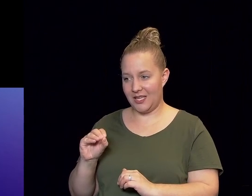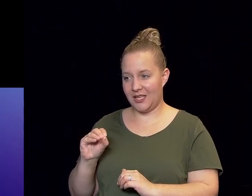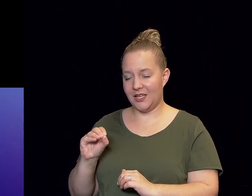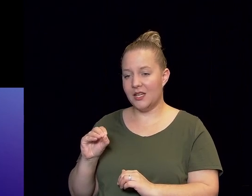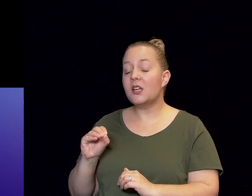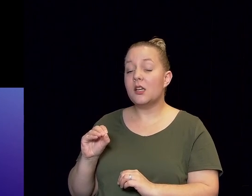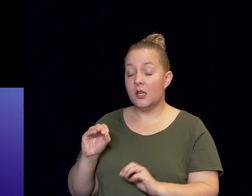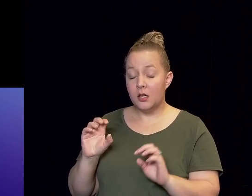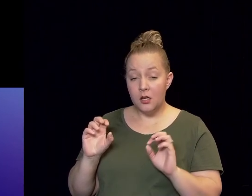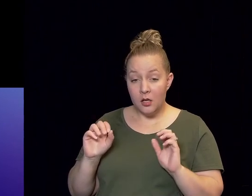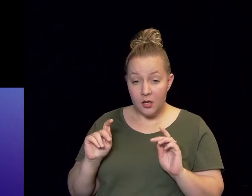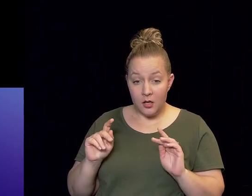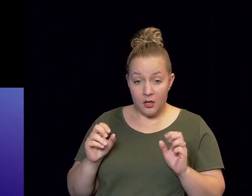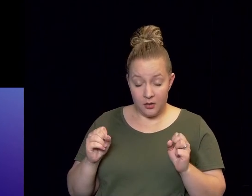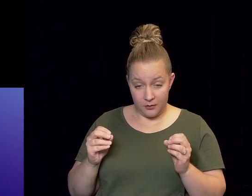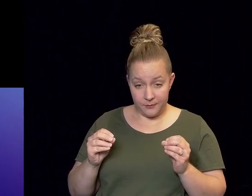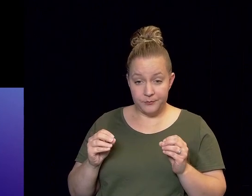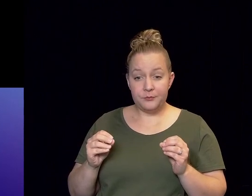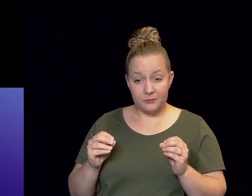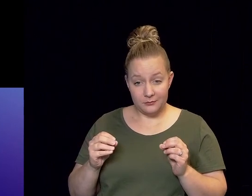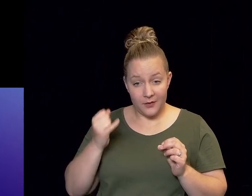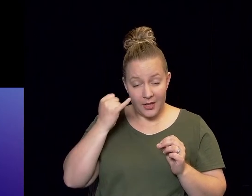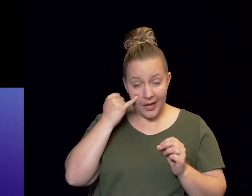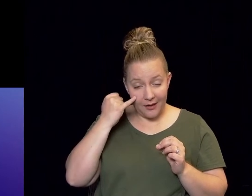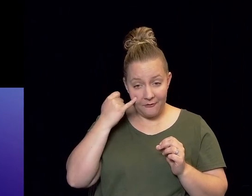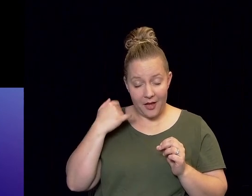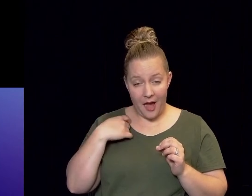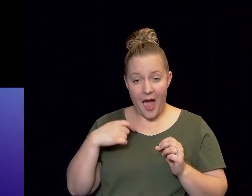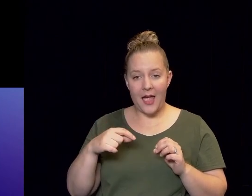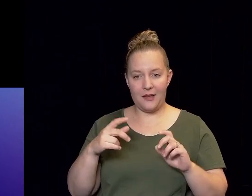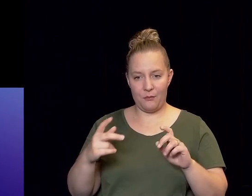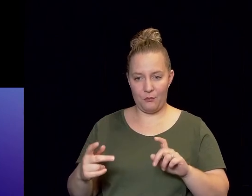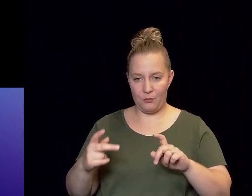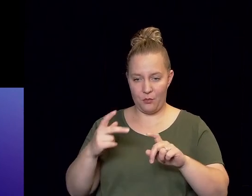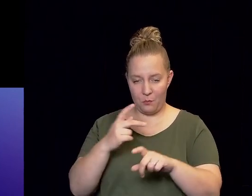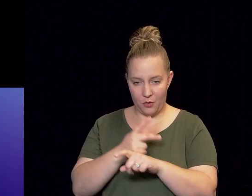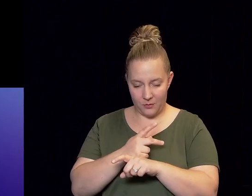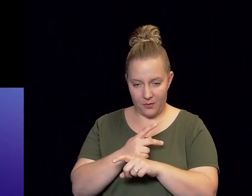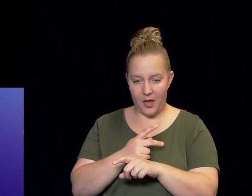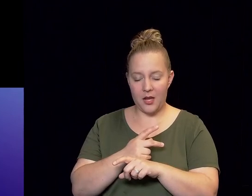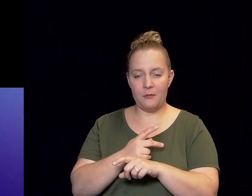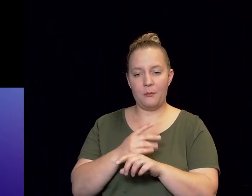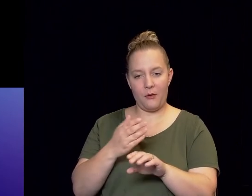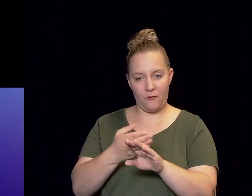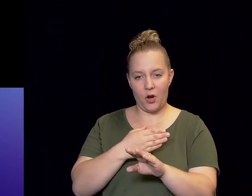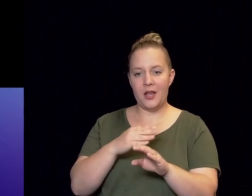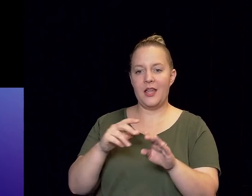Okay so here, if I were to have multiplied that out before, so -10 times 9, it